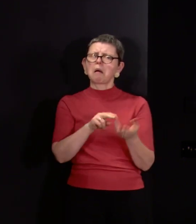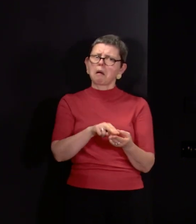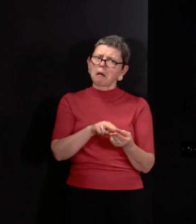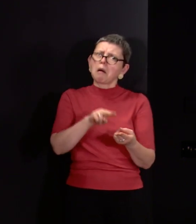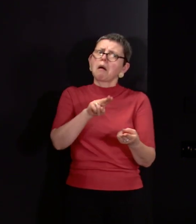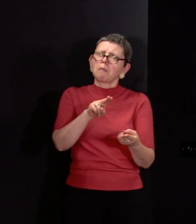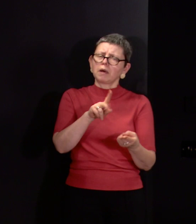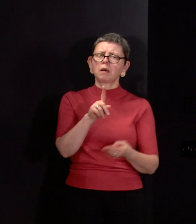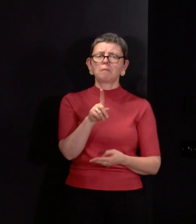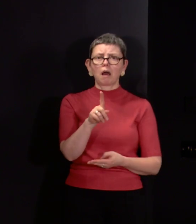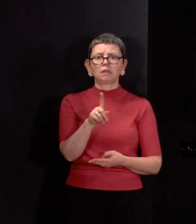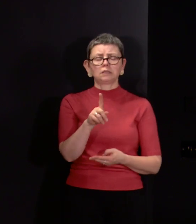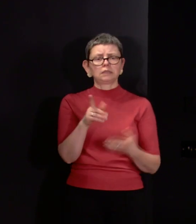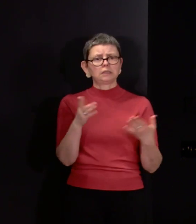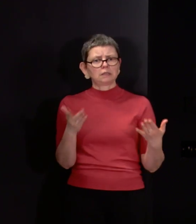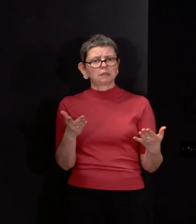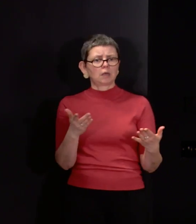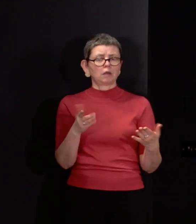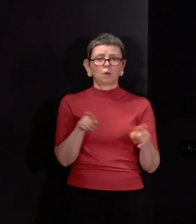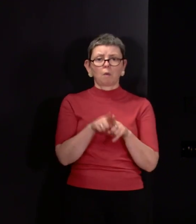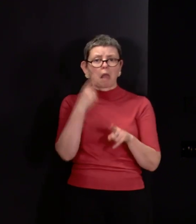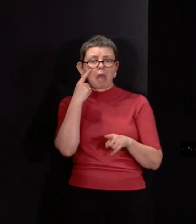with urban communities, rural communities, island communities, all of the communities